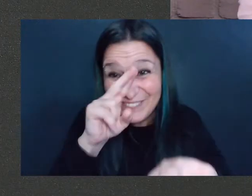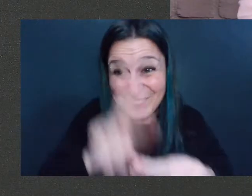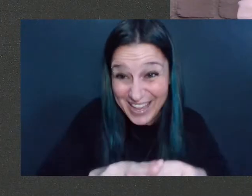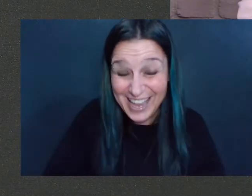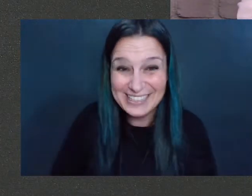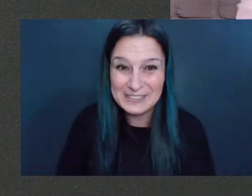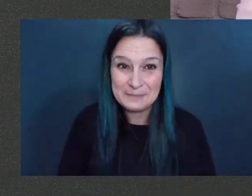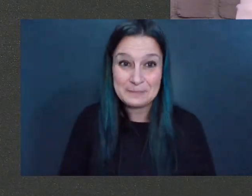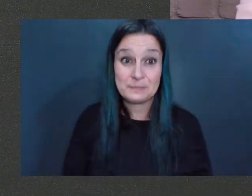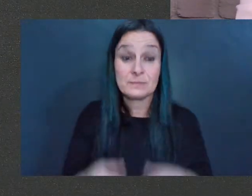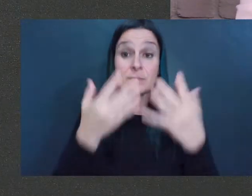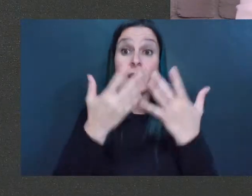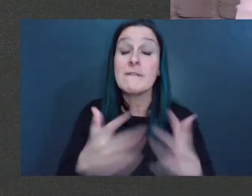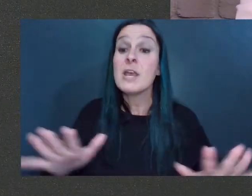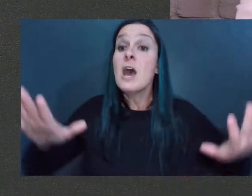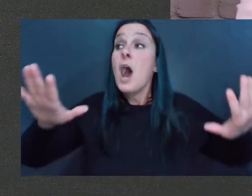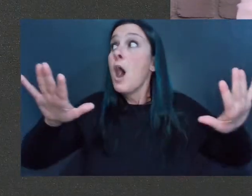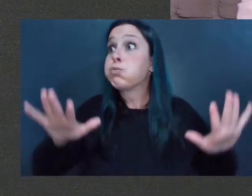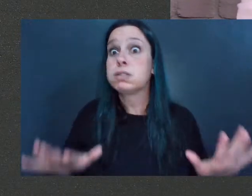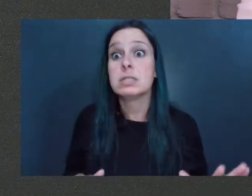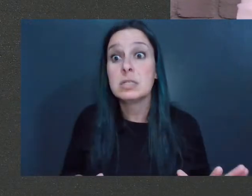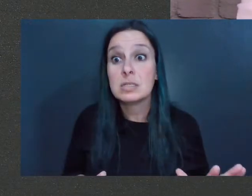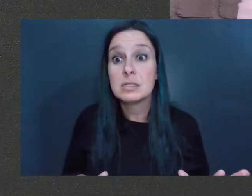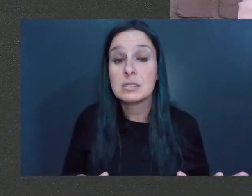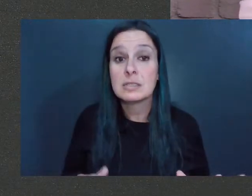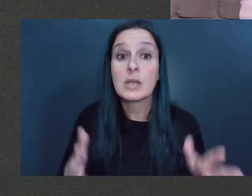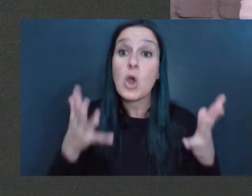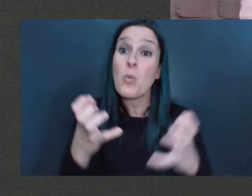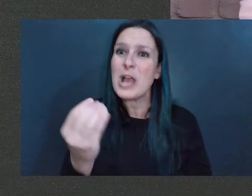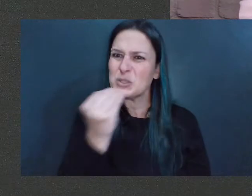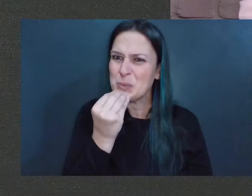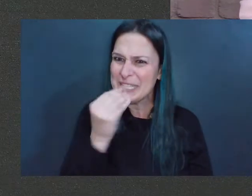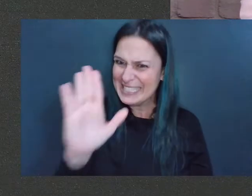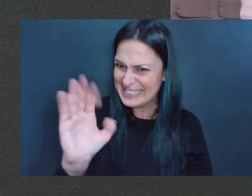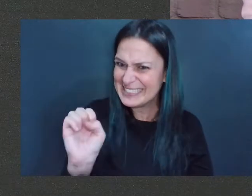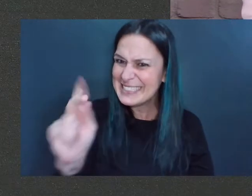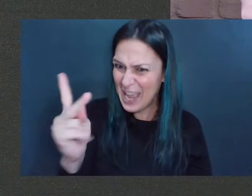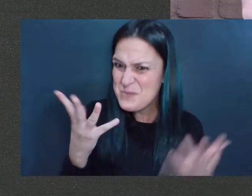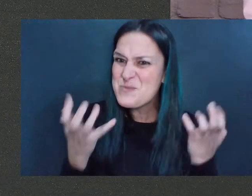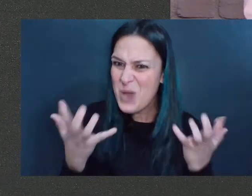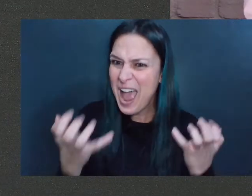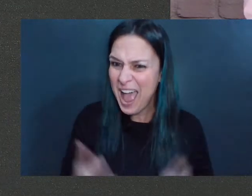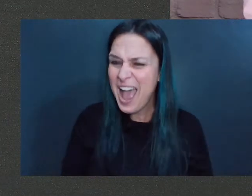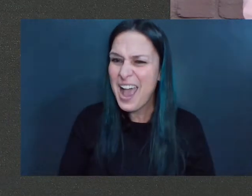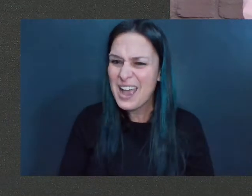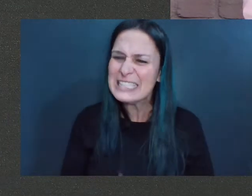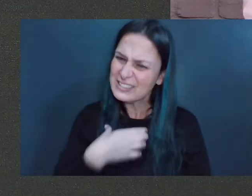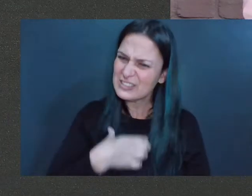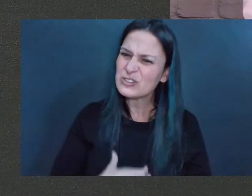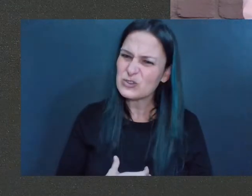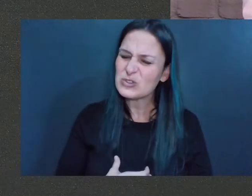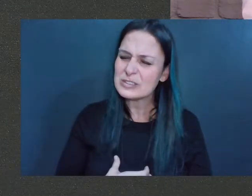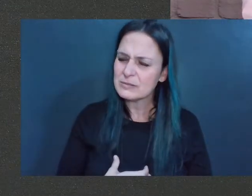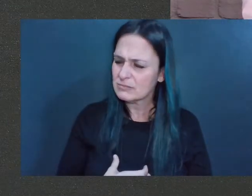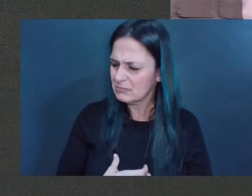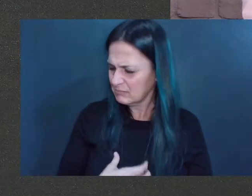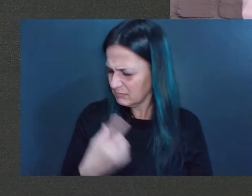When he stops to catch his breath, he'll want to eat his snack. Where is his snack?